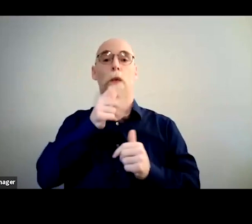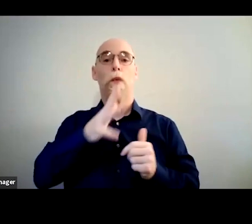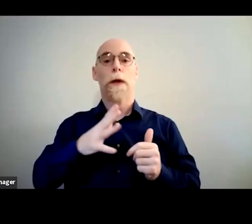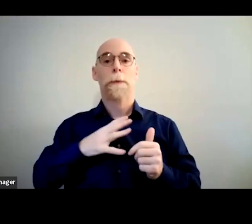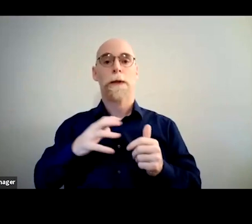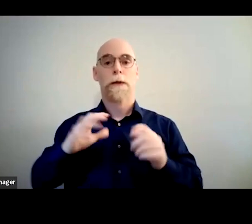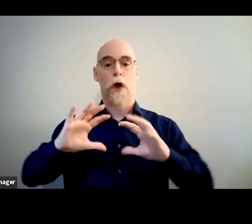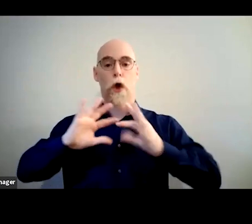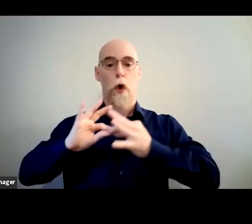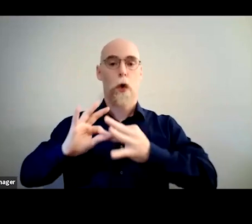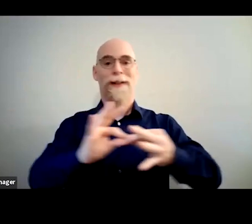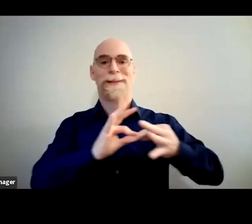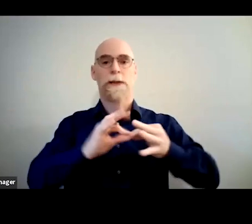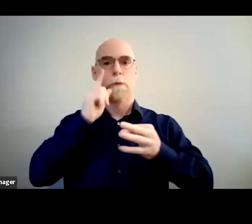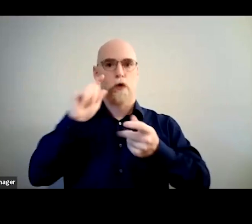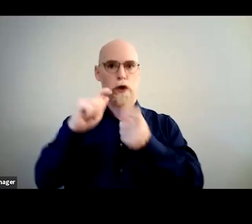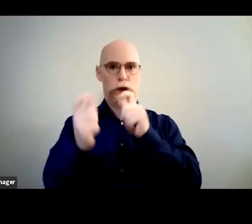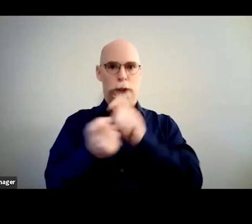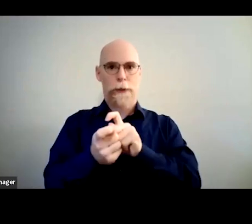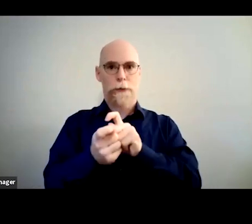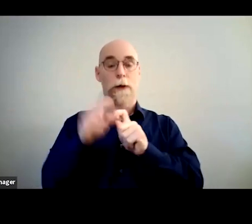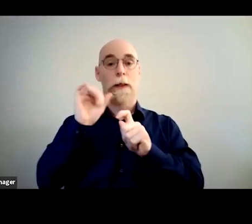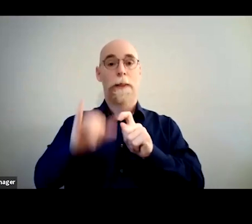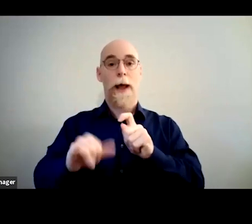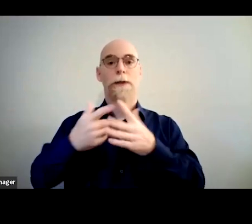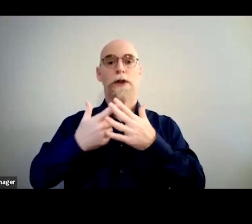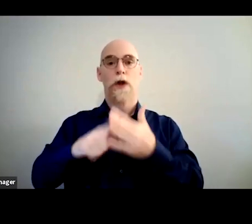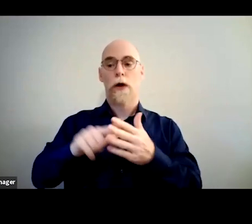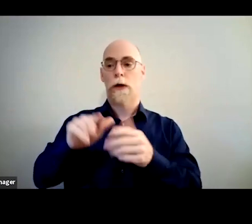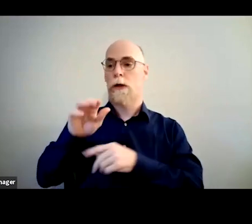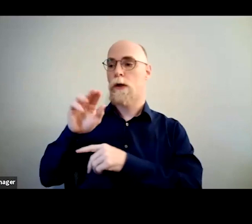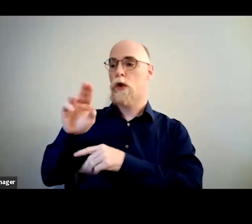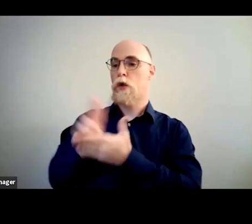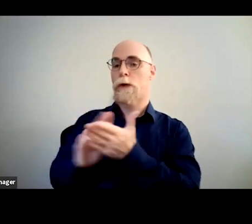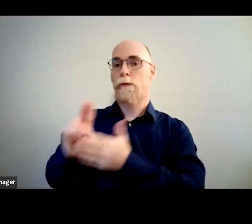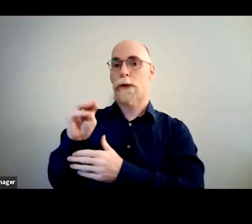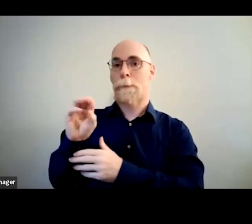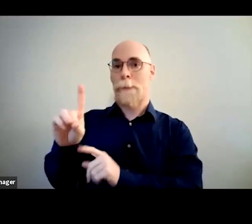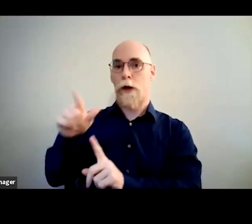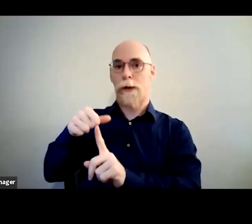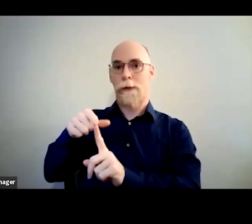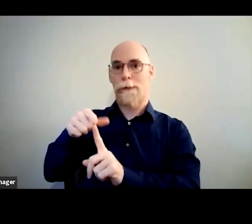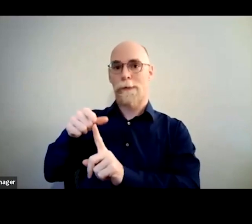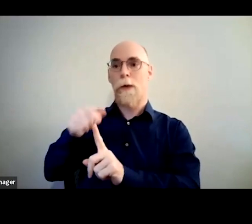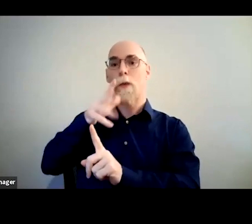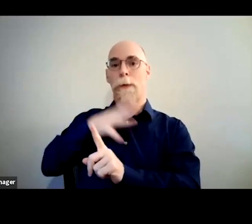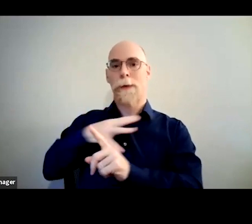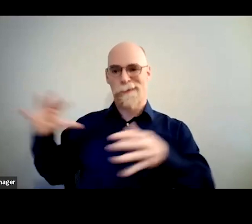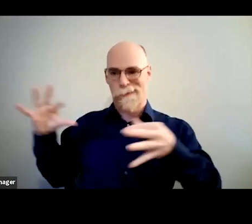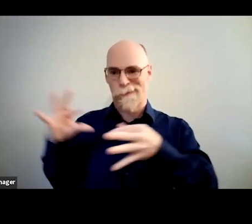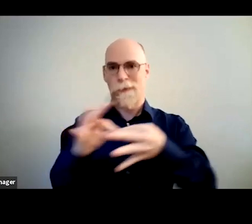culture that started at the University of Maryland in the 1990s. You can also see Katalepsis, the